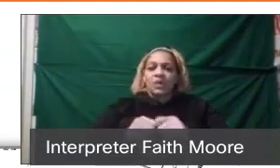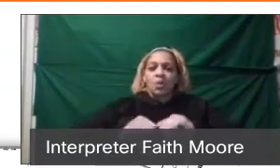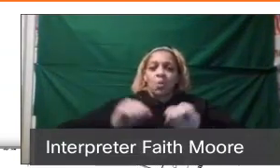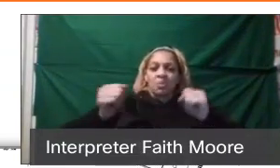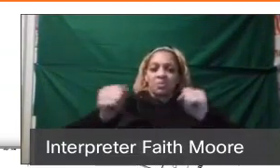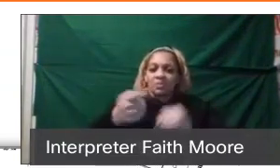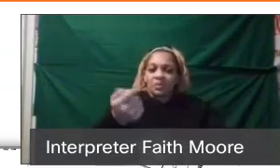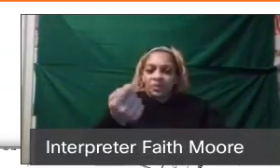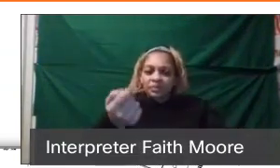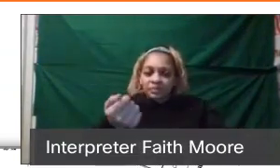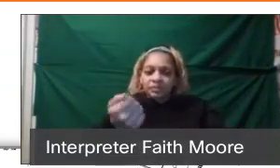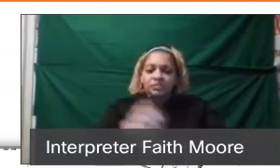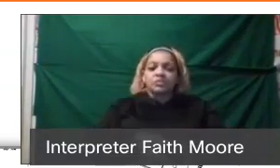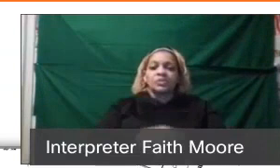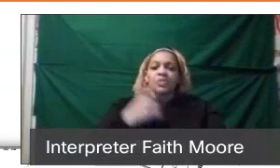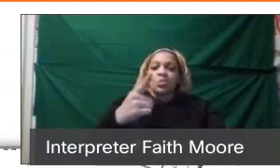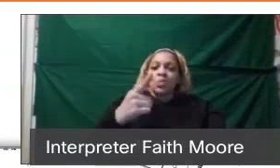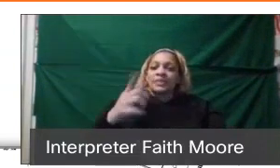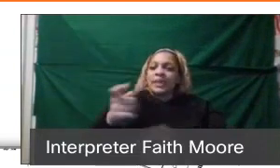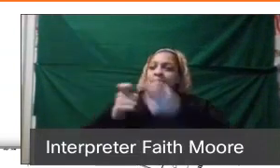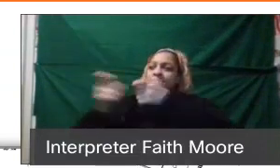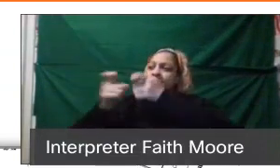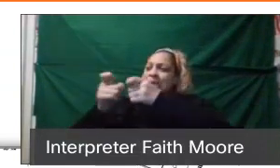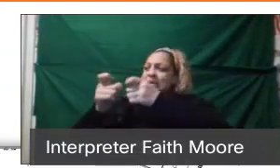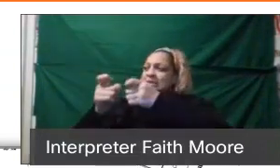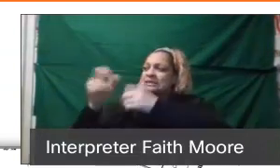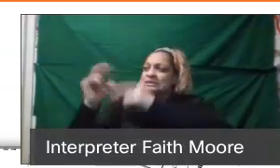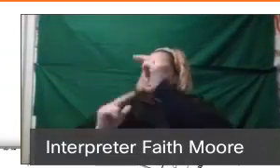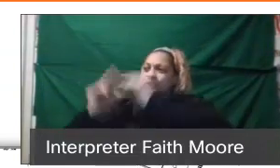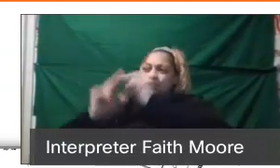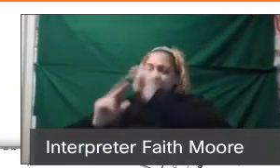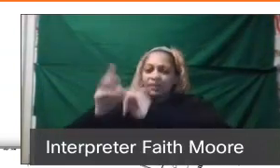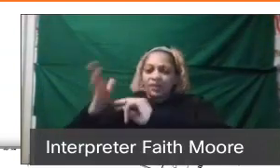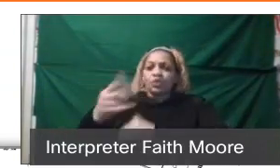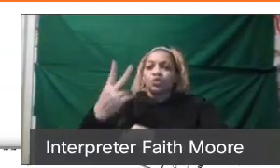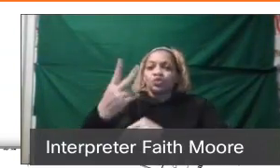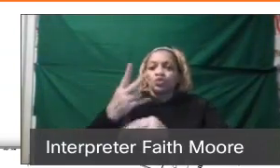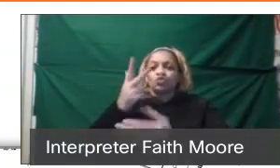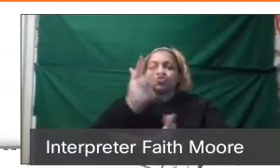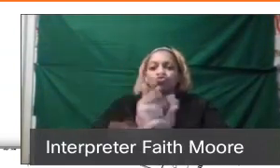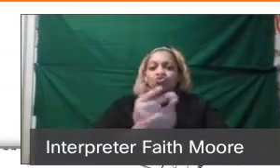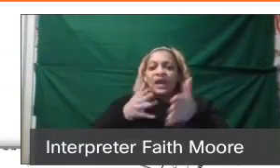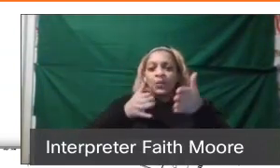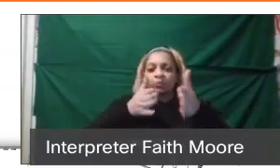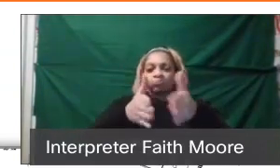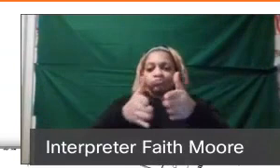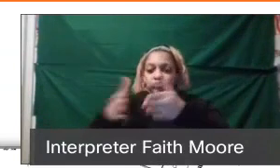A maintenance facility, and there are 2 driveways, the South driveway.